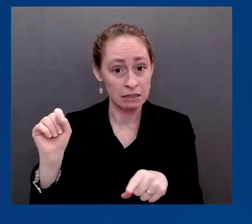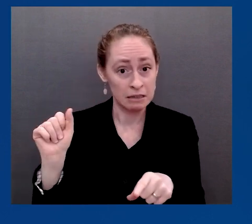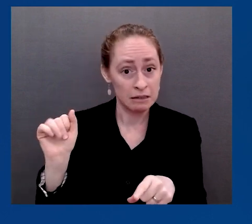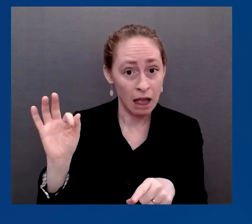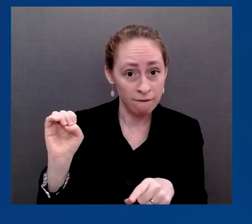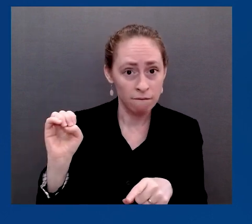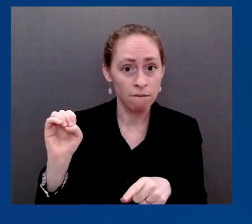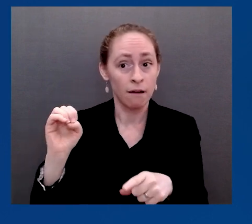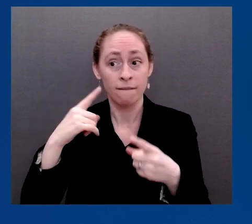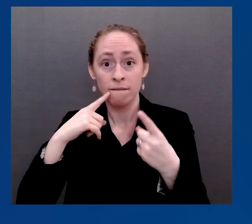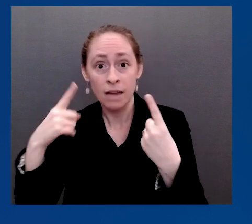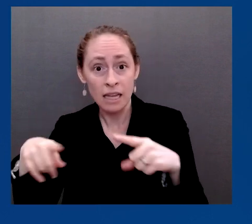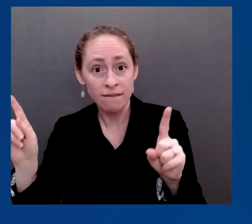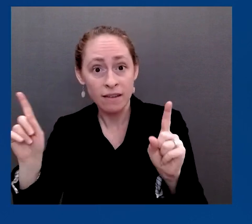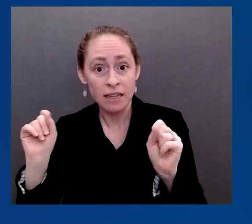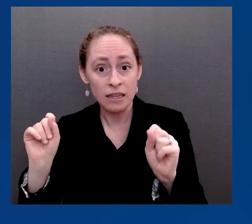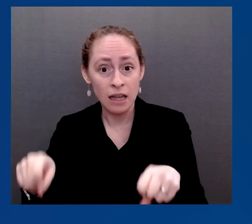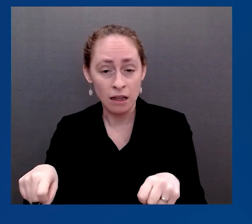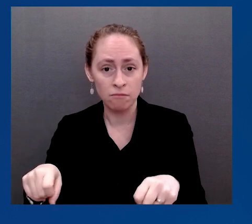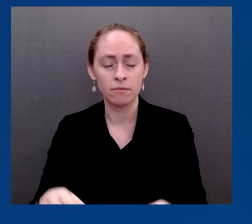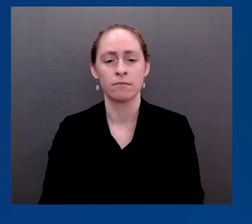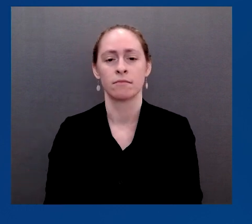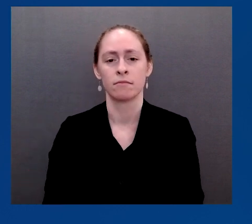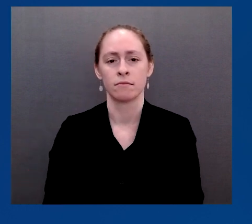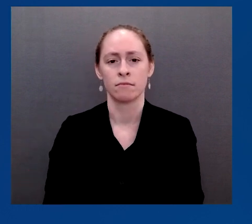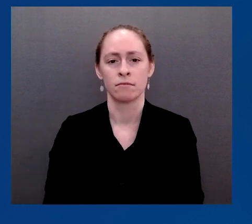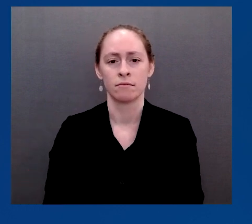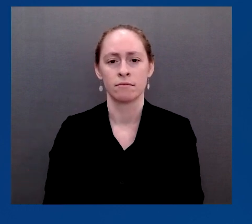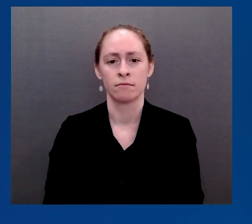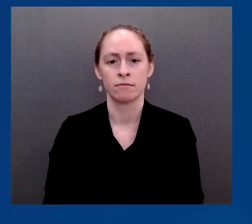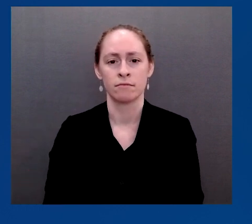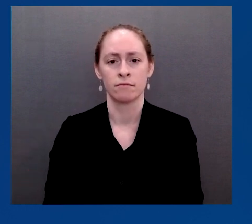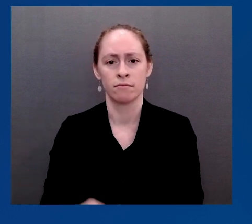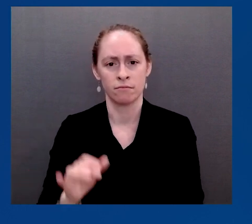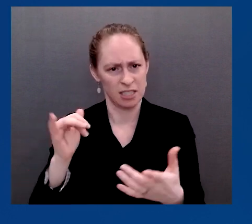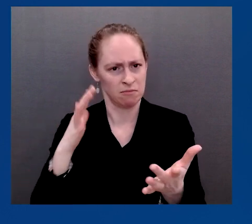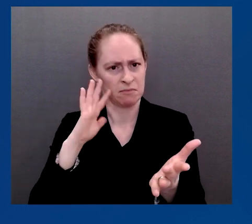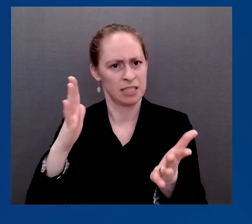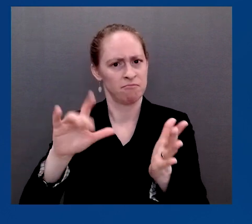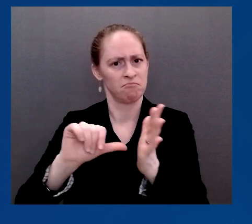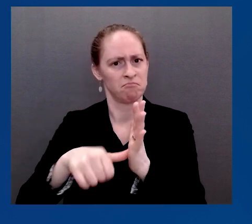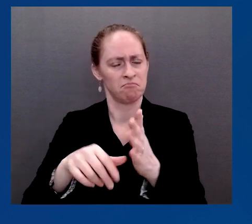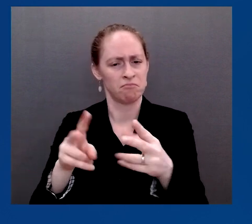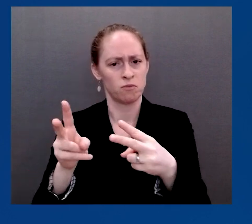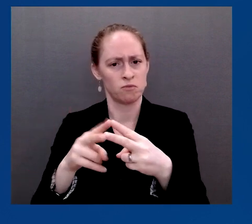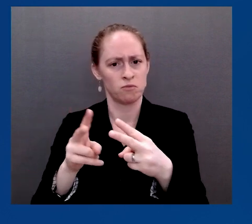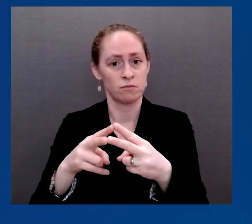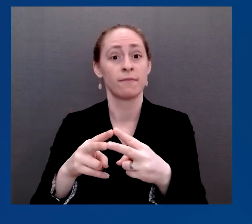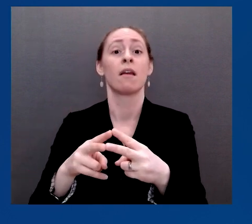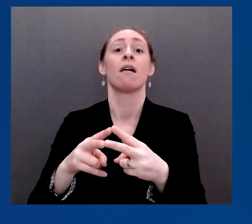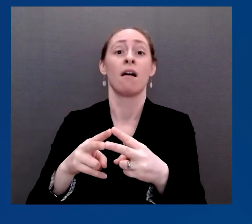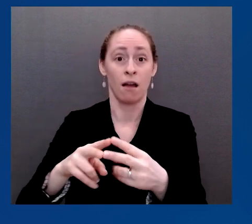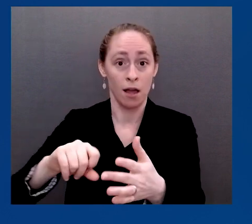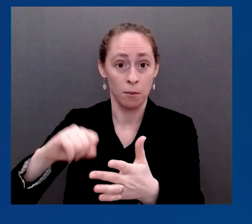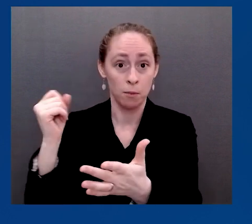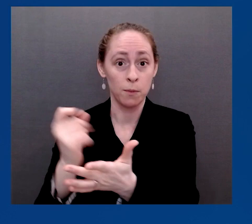And if, in fact, approved, it will be approved on the fact that the data show clear efficacy and safety.